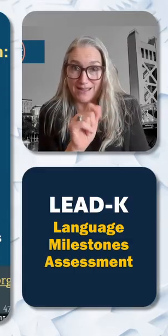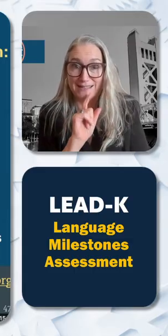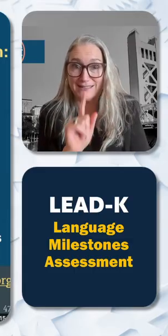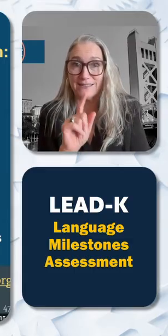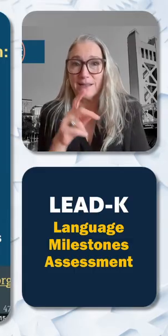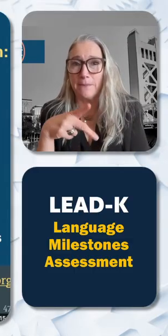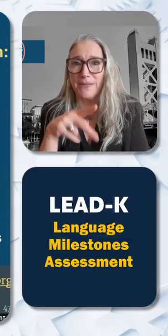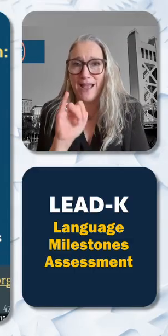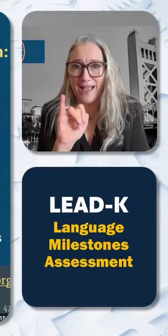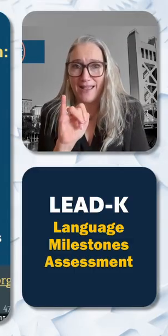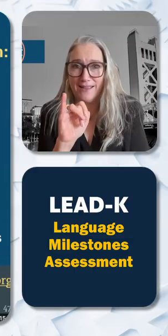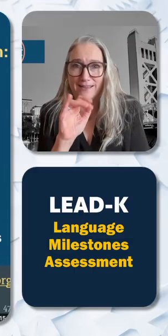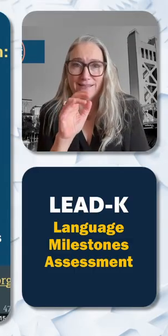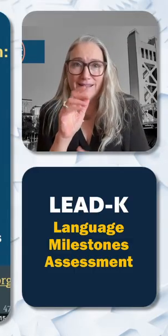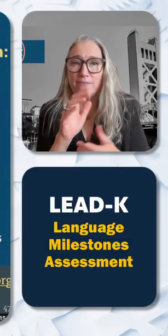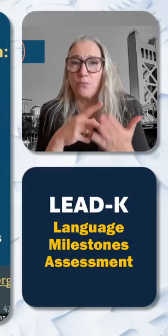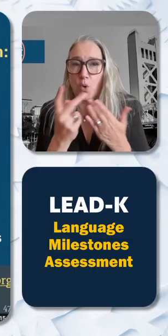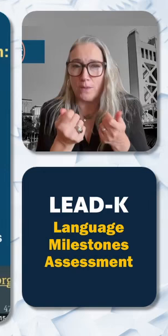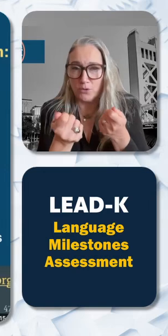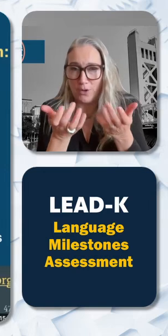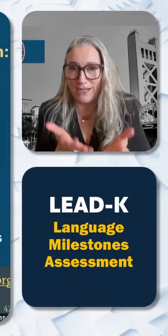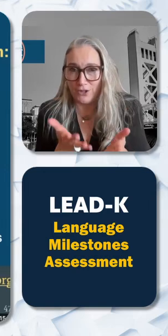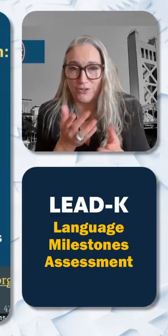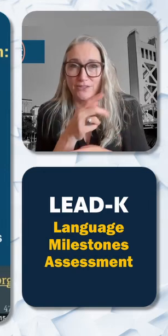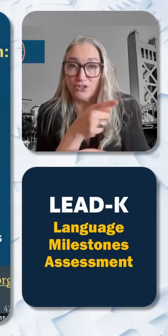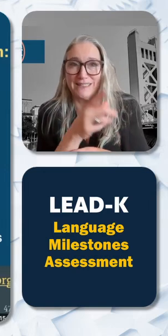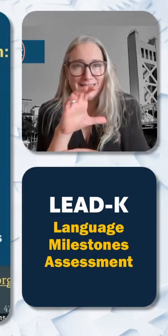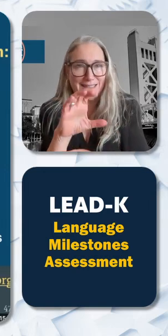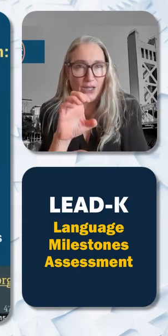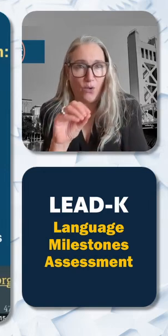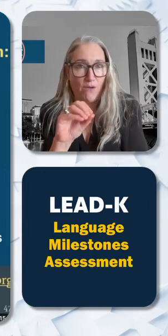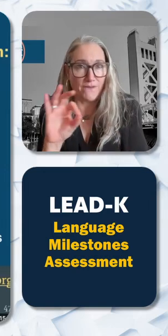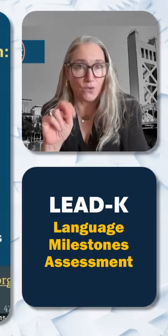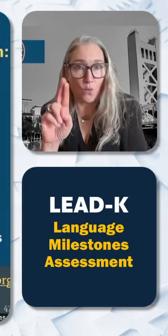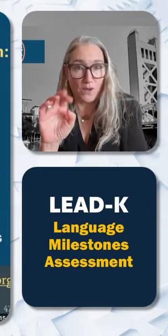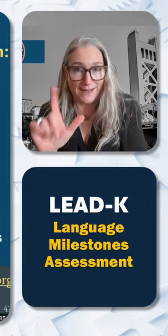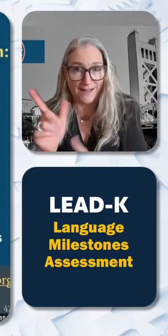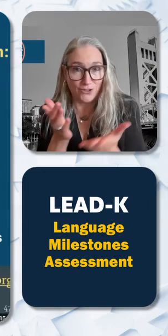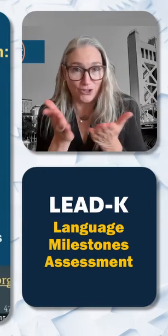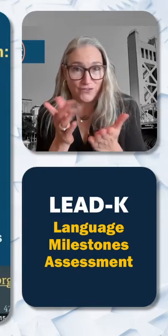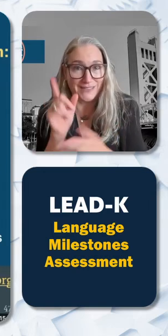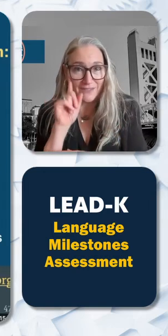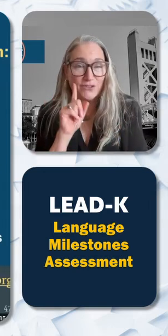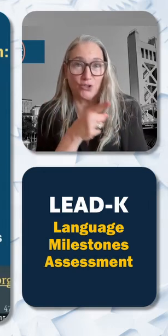LEAD-K Family Services team. Now, Sheri Farinha is the CEO of NorCal